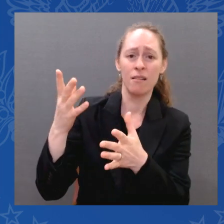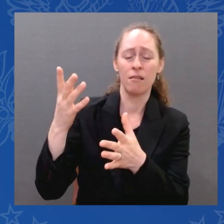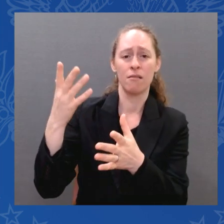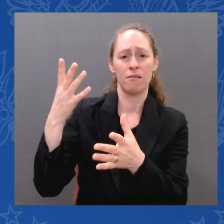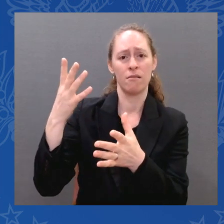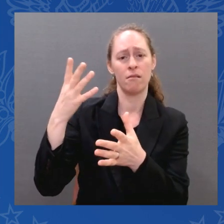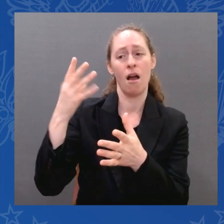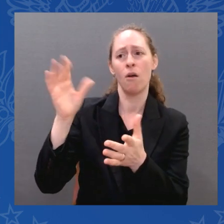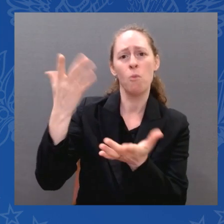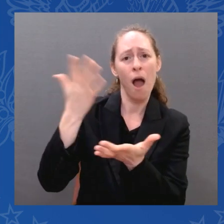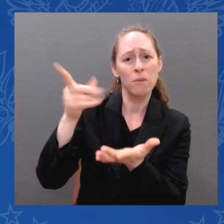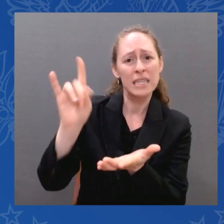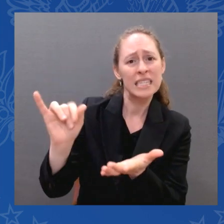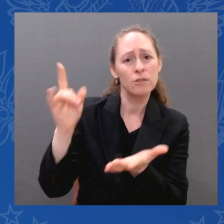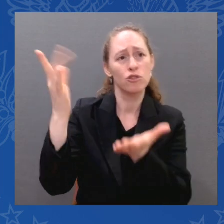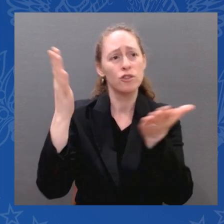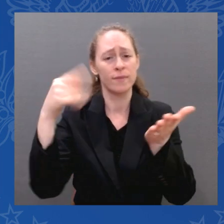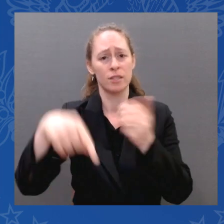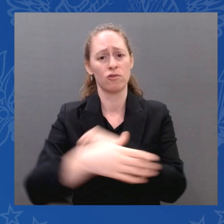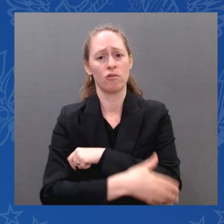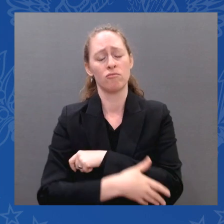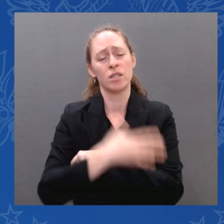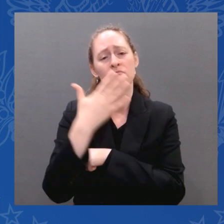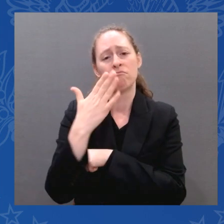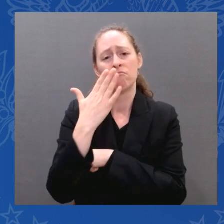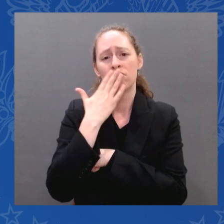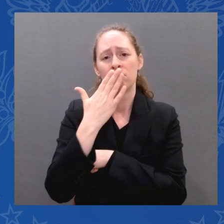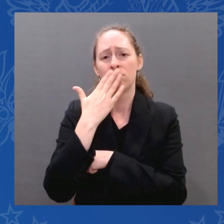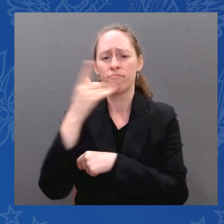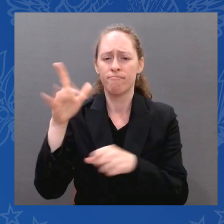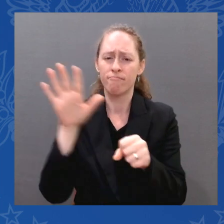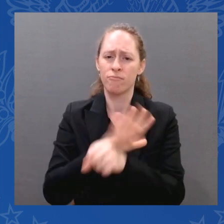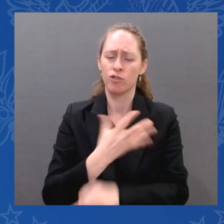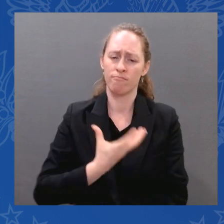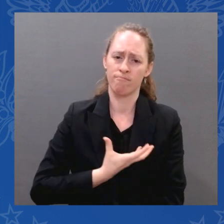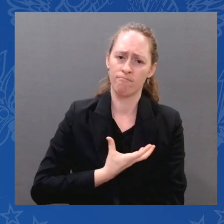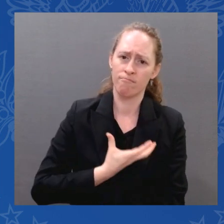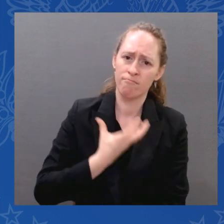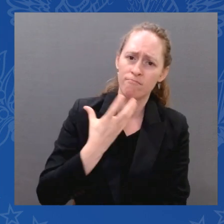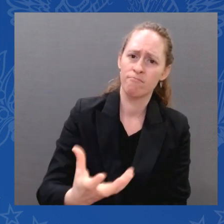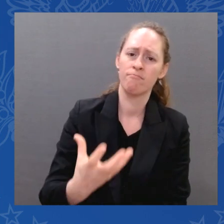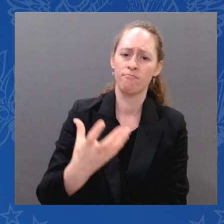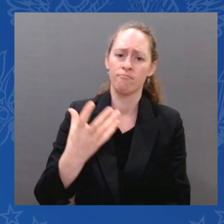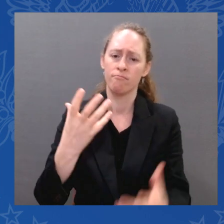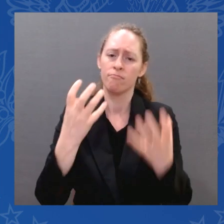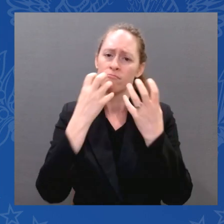to your fellow veterans and wounded warriors. Talk about getting up; my dad used to have an expression.